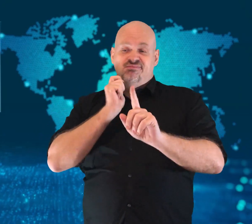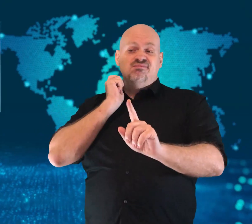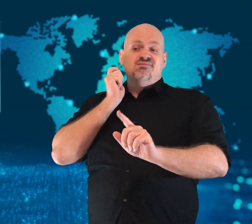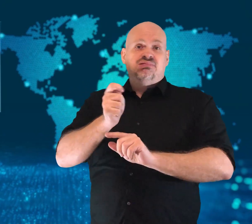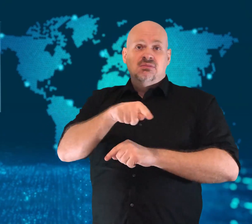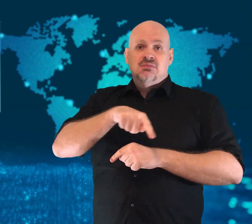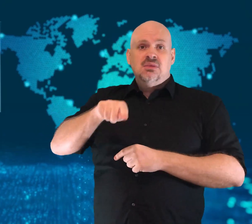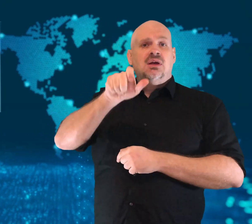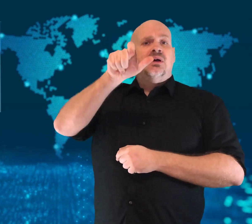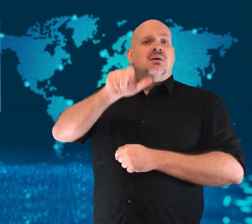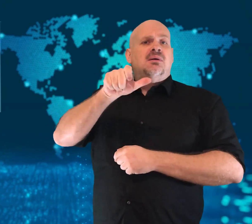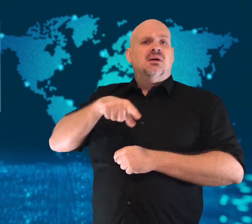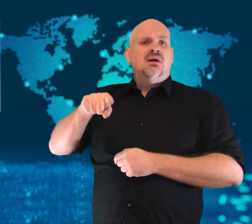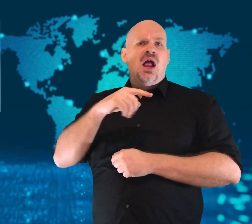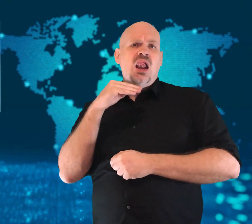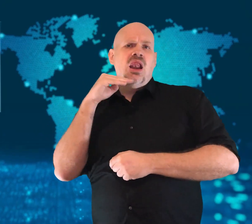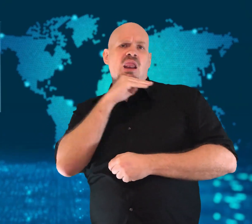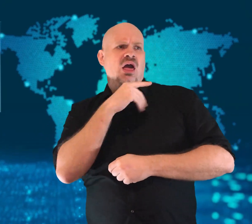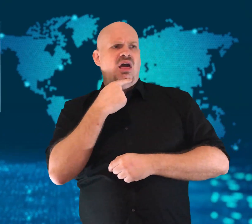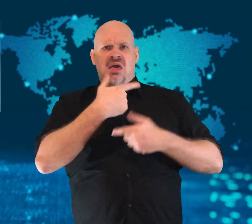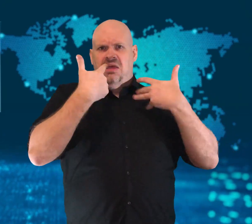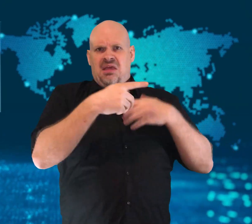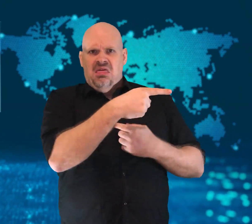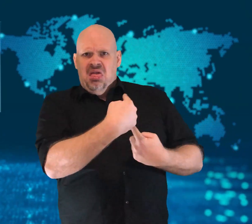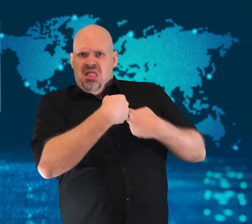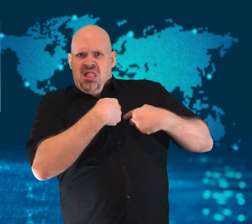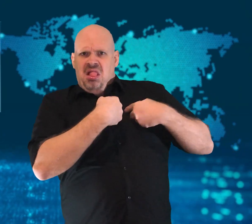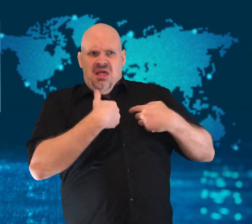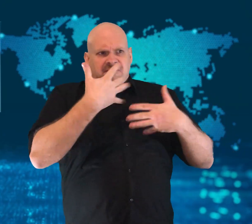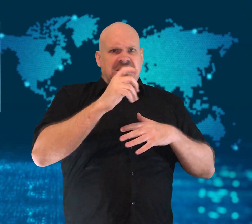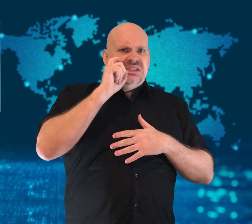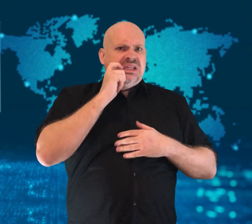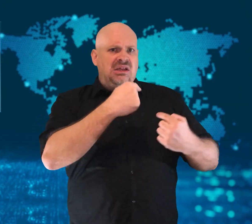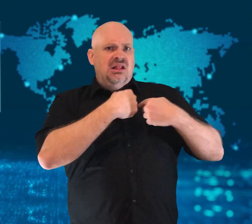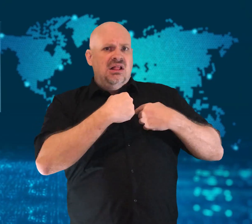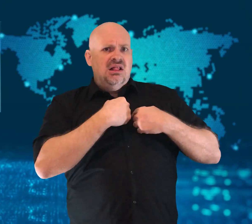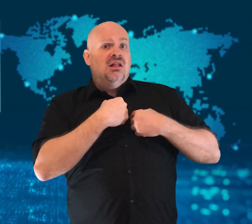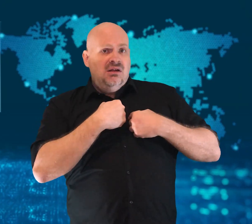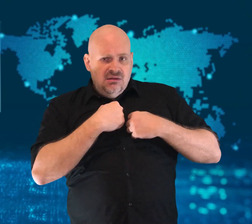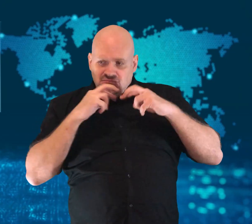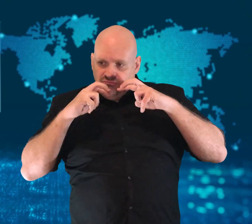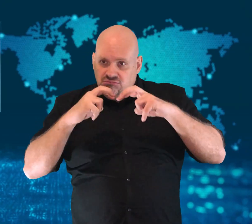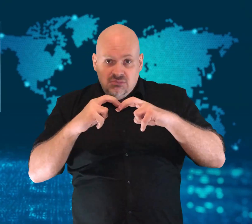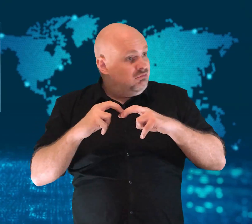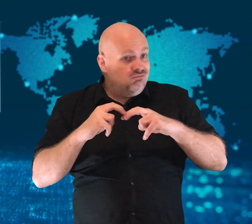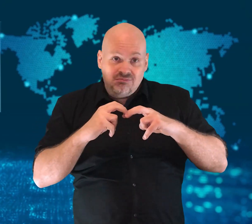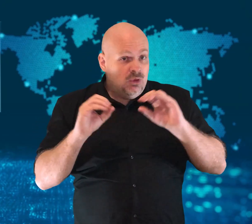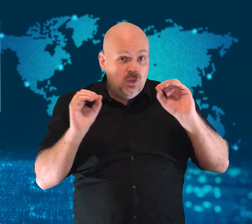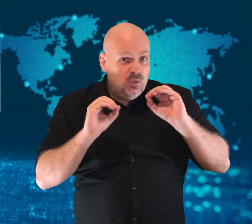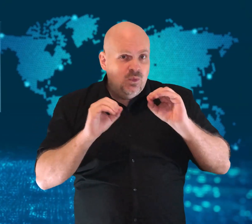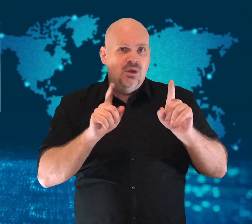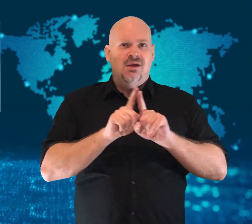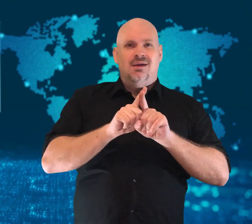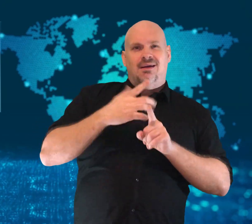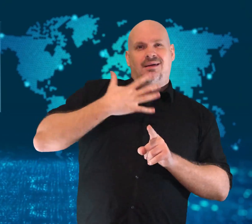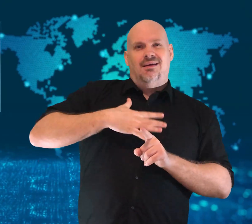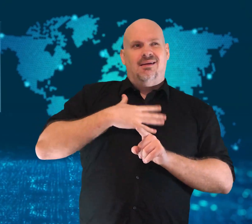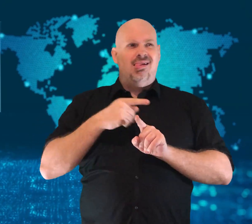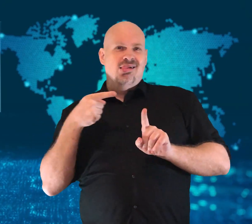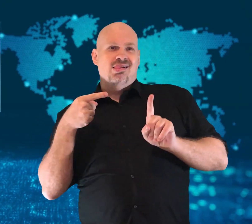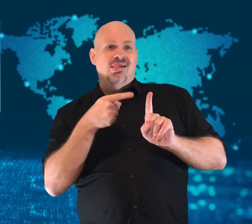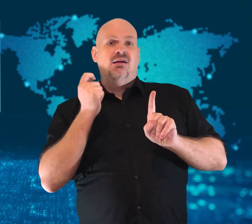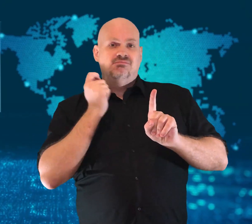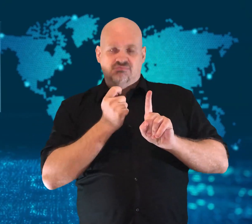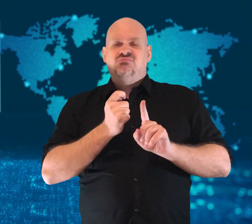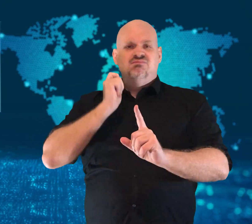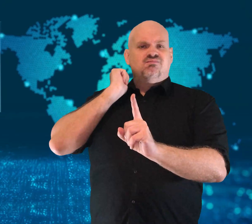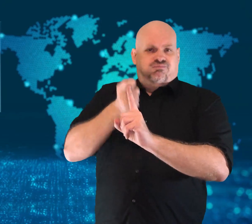Previously, the personal details of those accused were confidential,